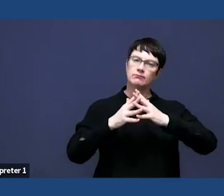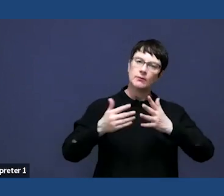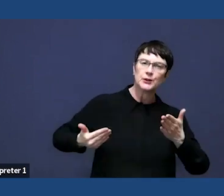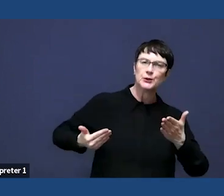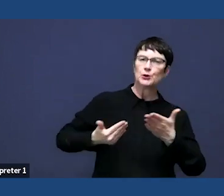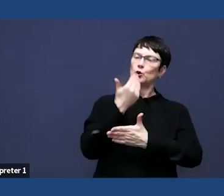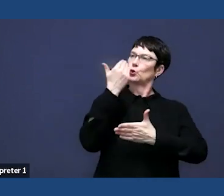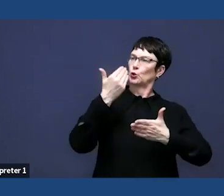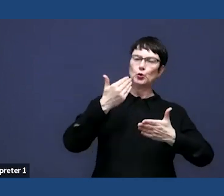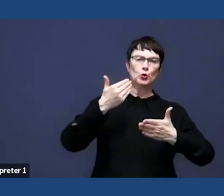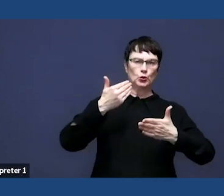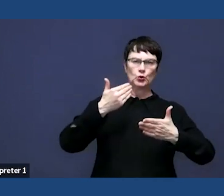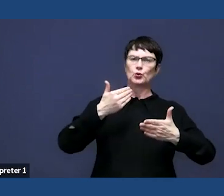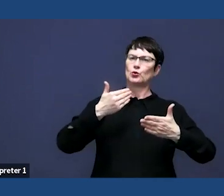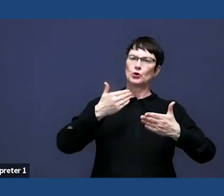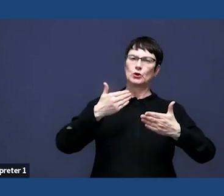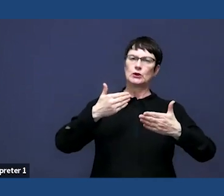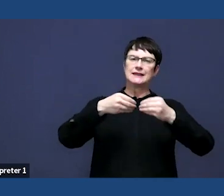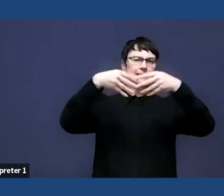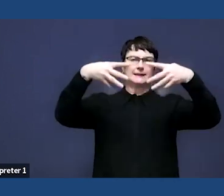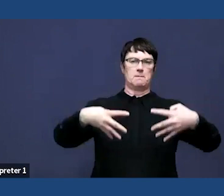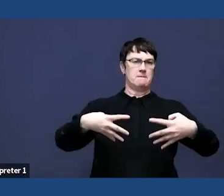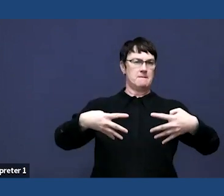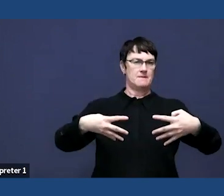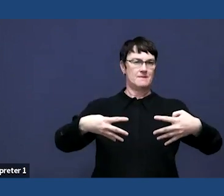We have to create it. And this is not just up to the governments.